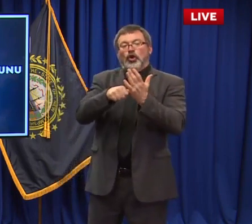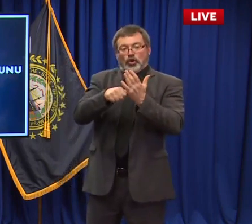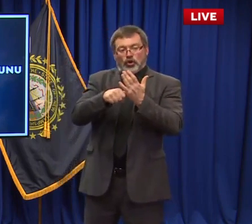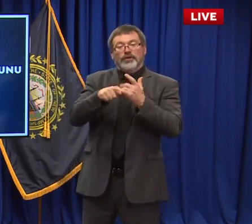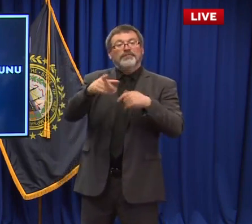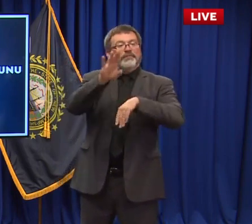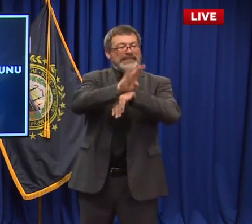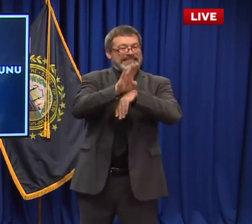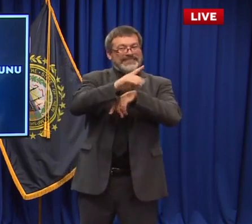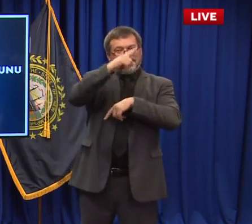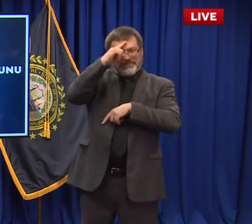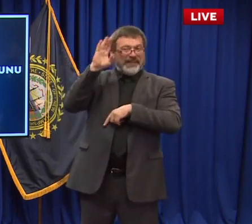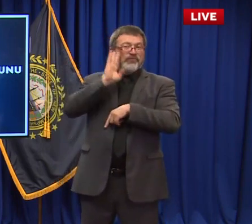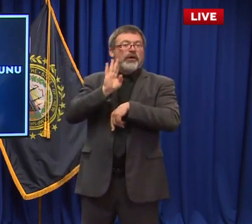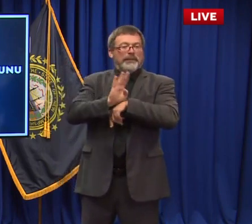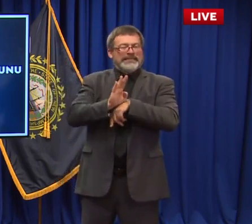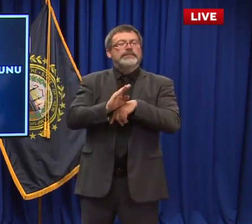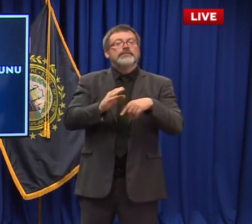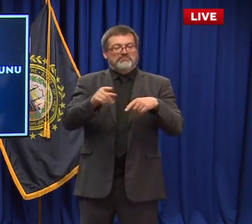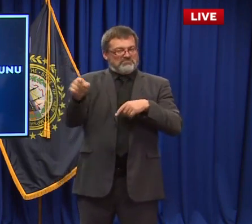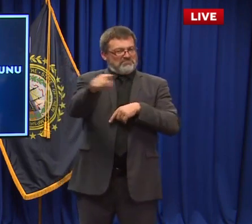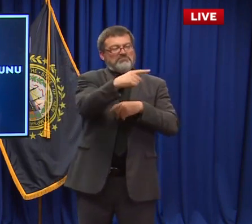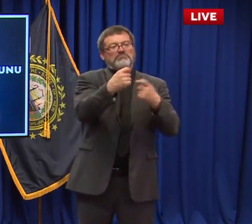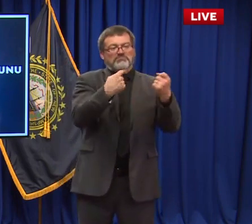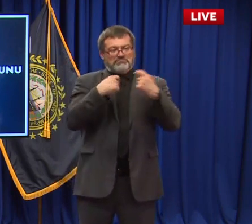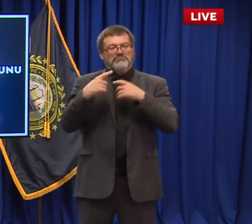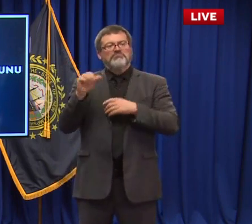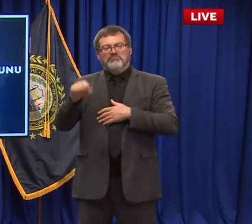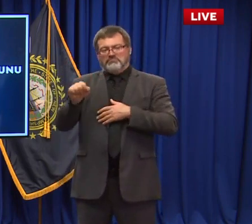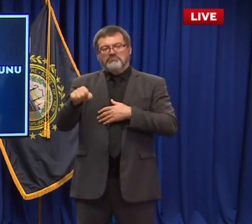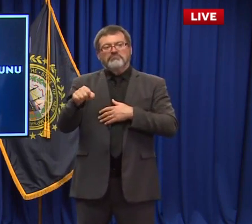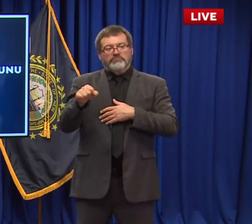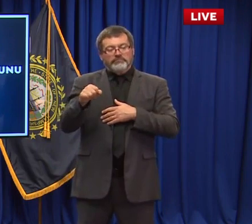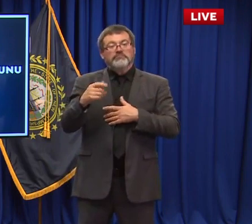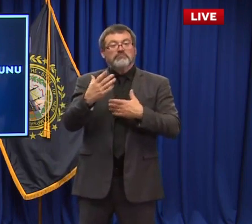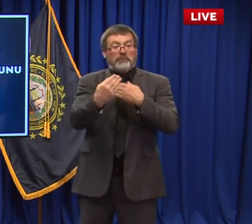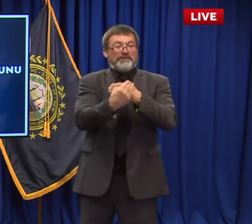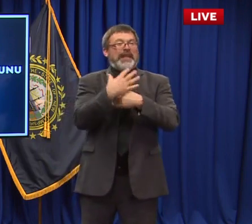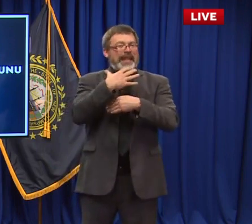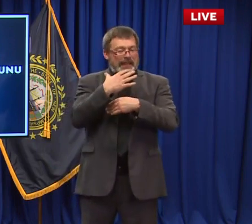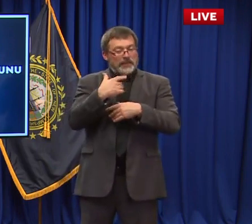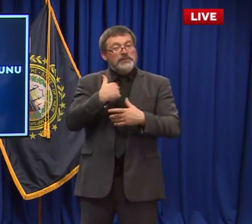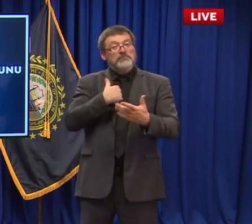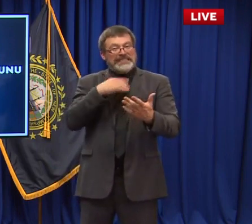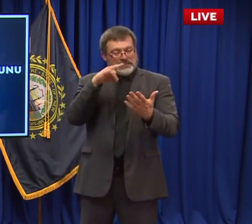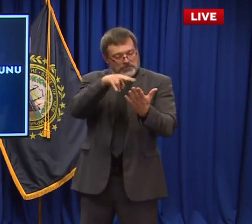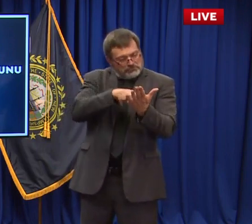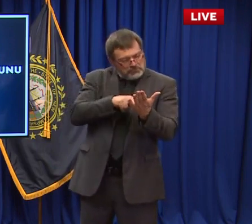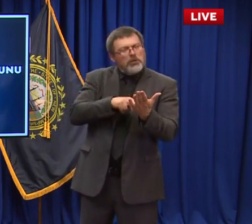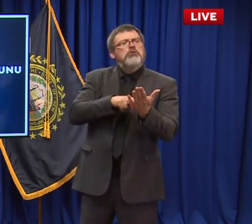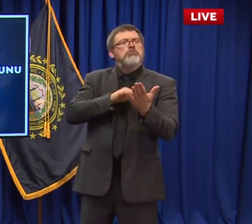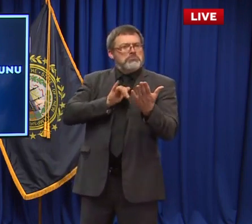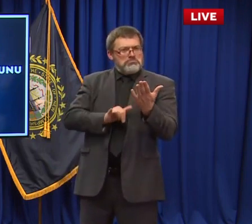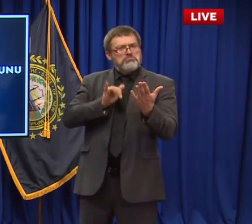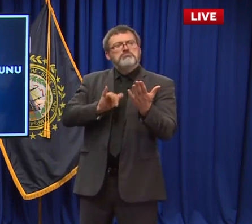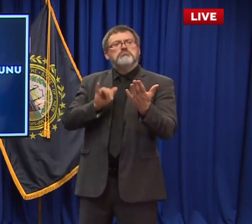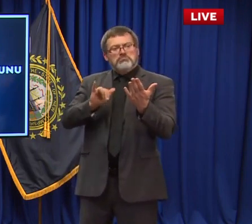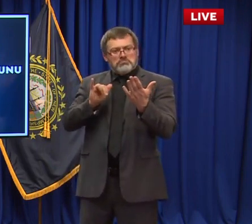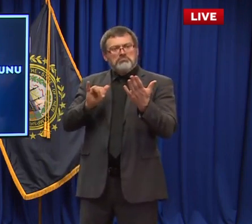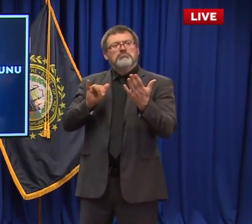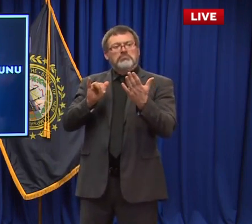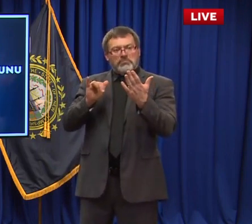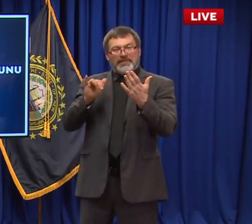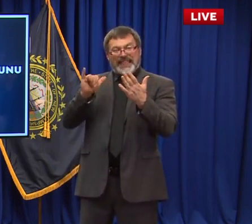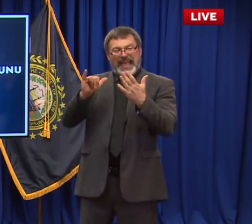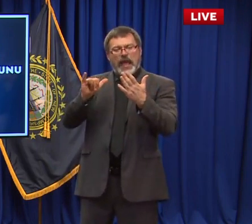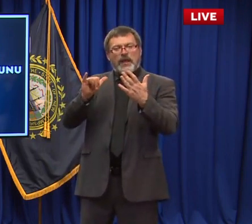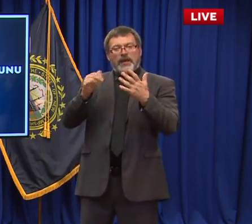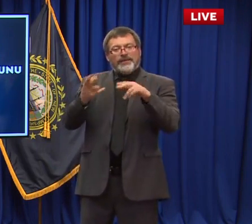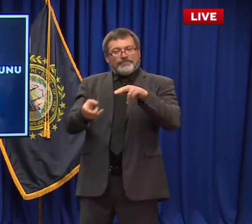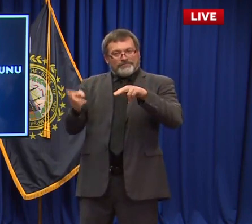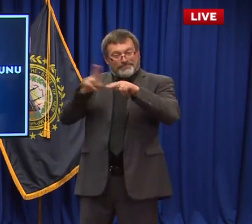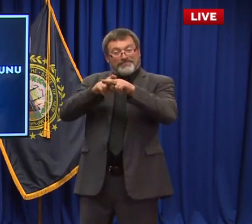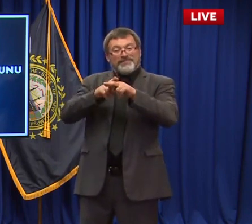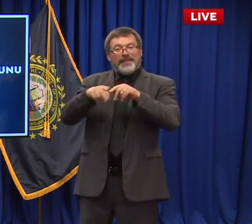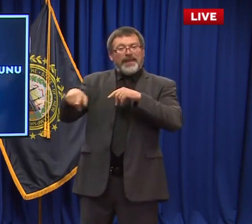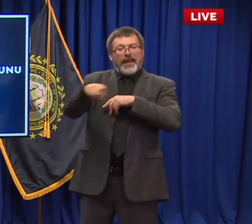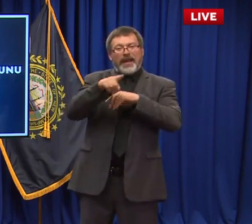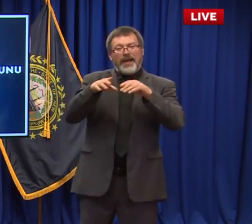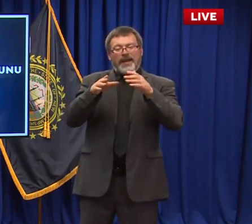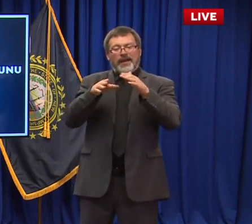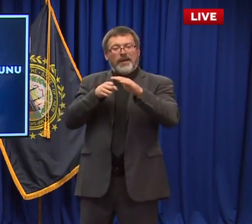I THOUGHT IT WAS A REALLY GOOD LETTER FROM A FEW DIFFERENT INDIVIDUALS TALKING ABOUT SPECIFICALLY A COUPLE OF RECOMMENDATIONS, WHICH WERE PRETTY GOOD, SPECIFICALLY ABOUT